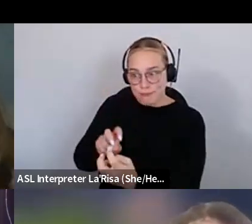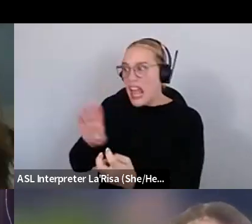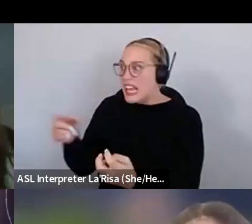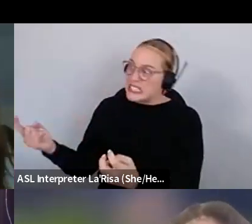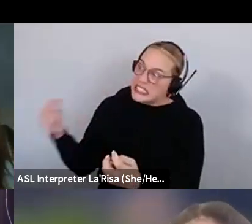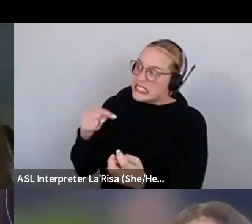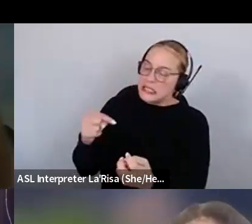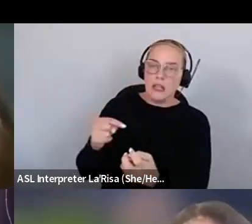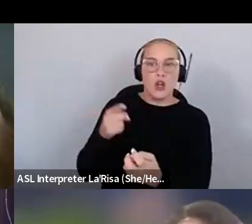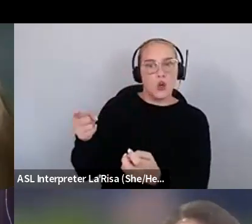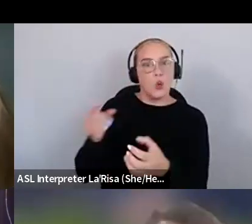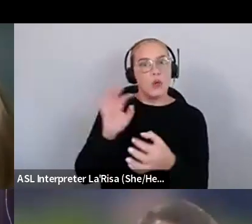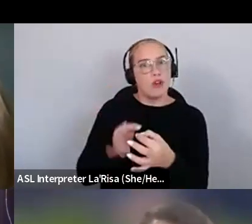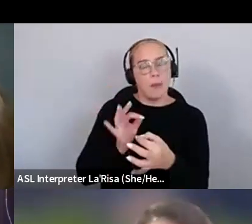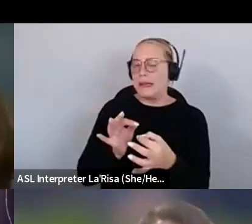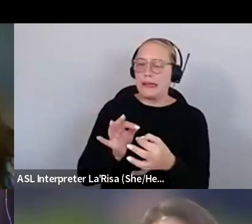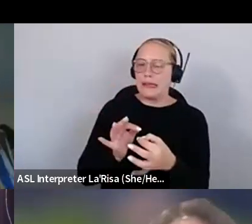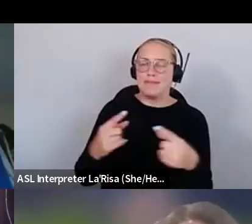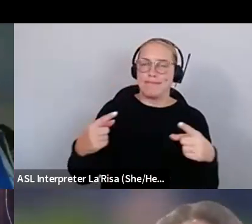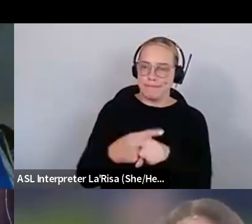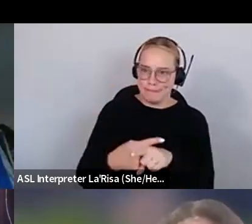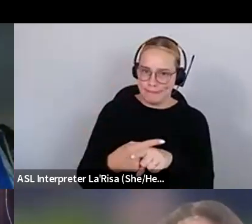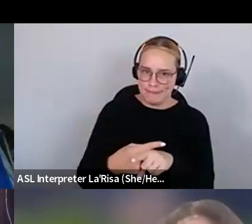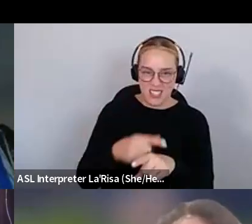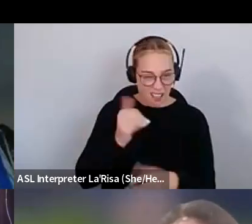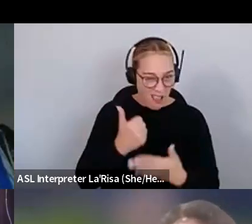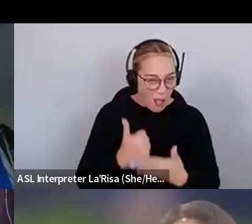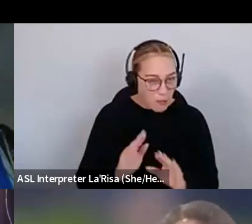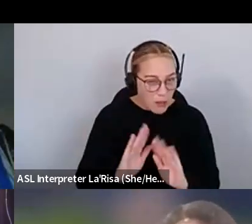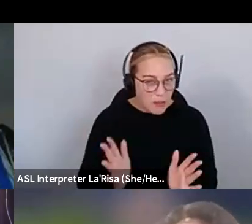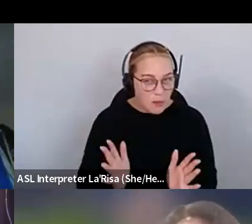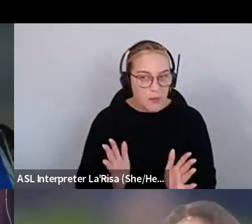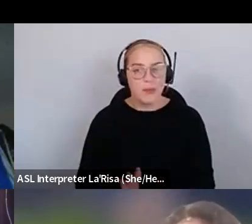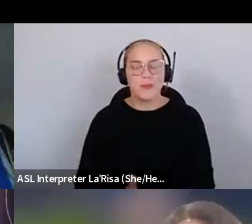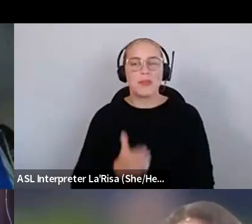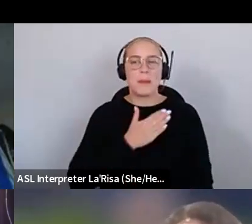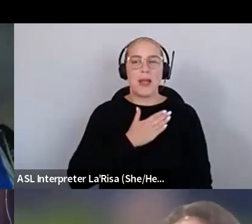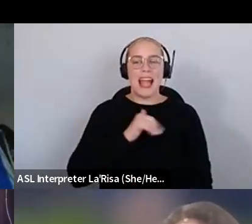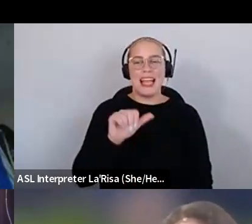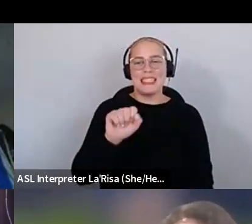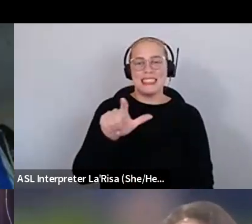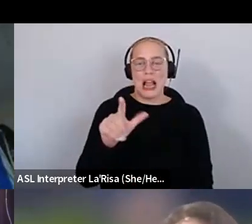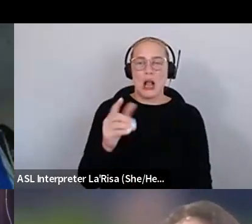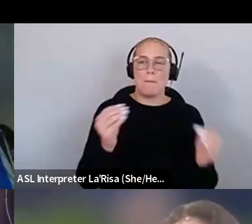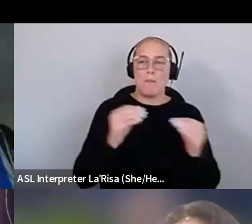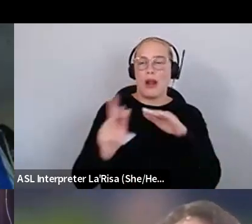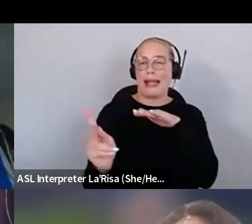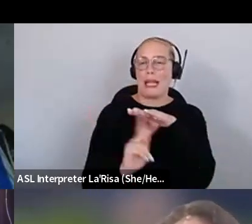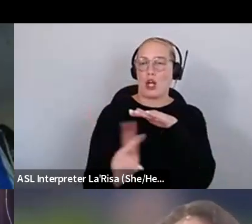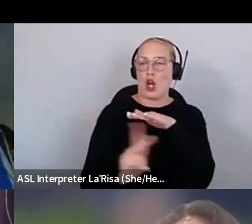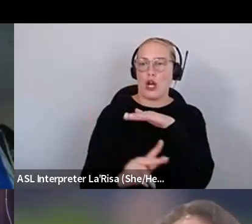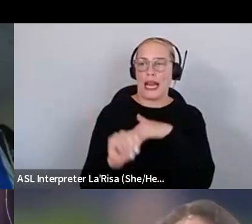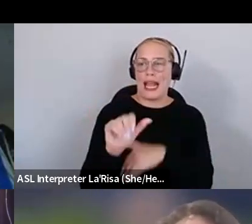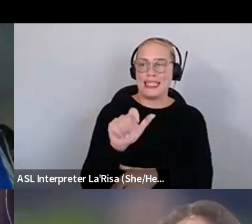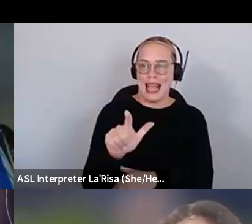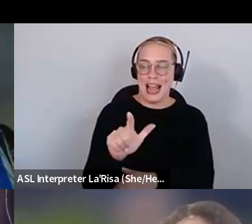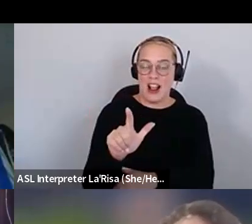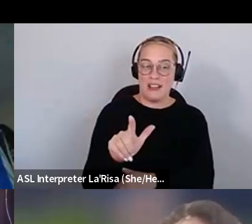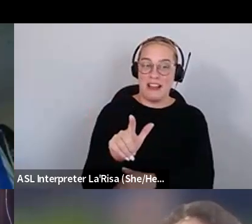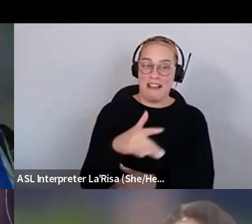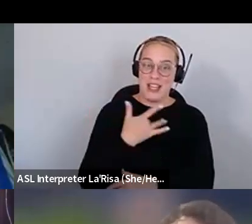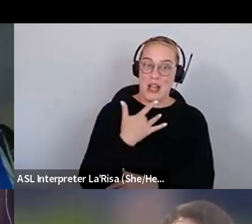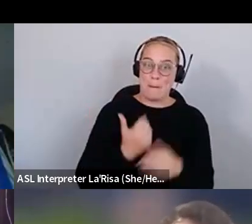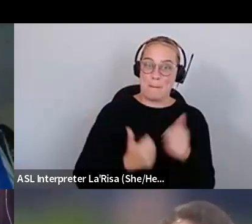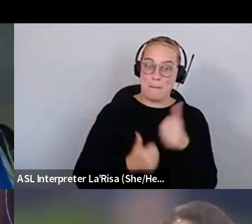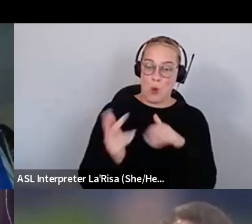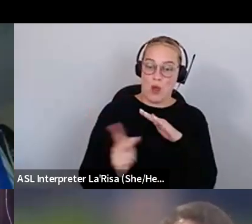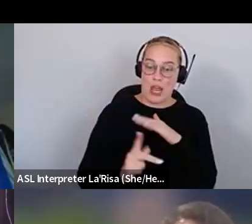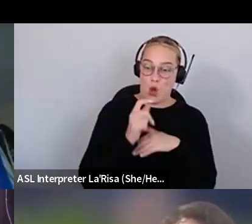for a lawyer and the lawyer pulls you into the meeting, we have an